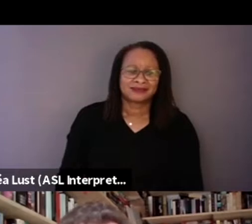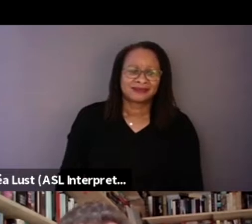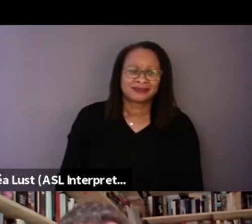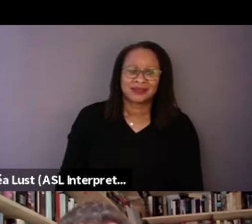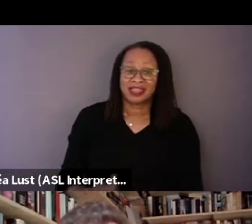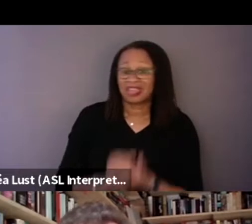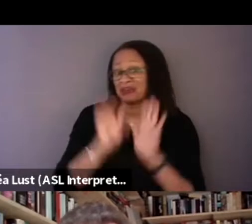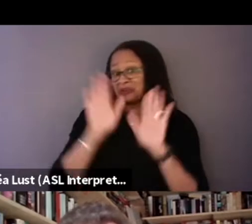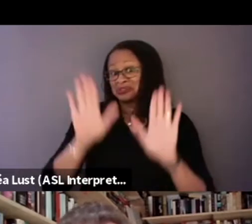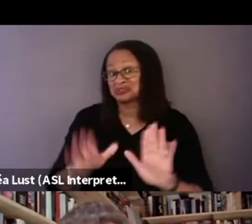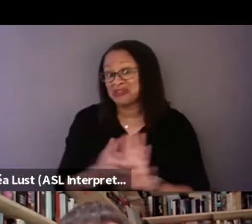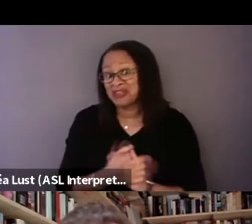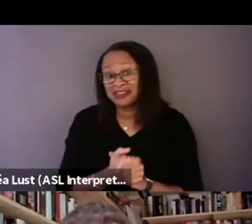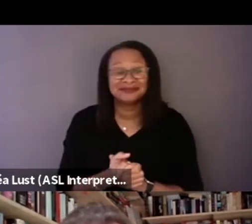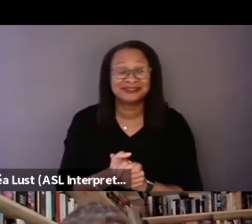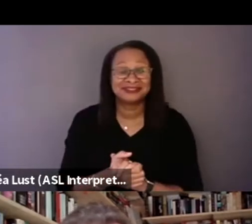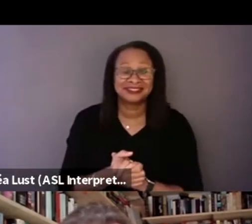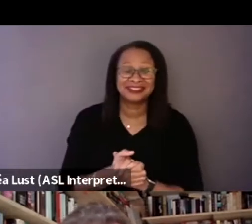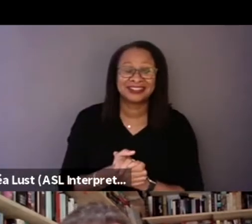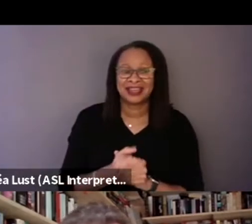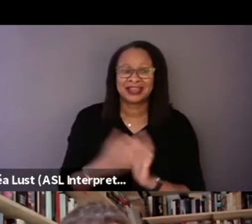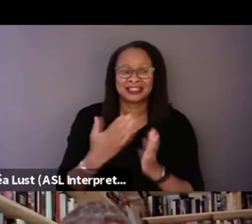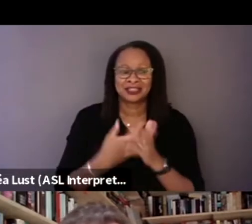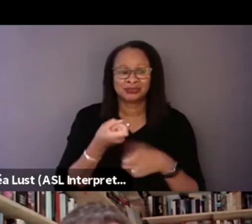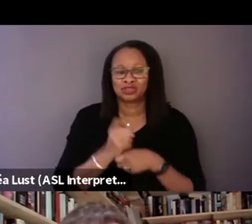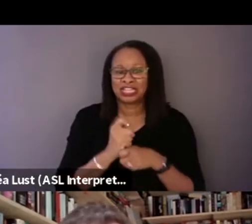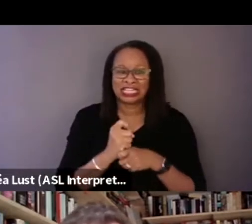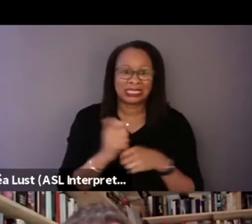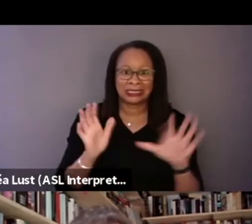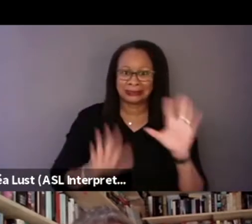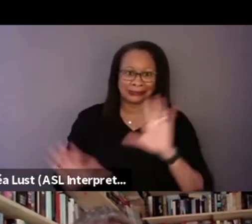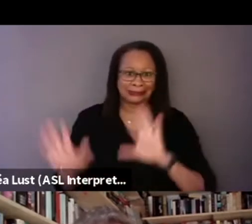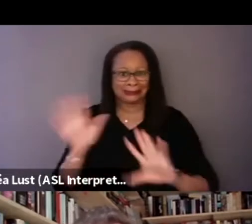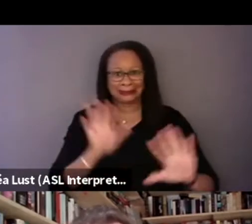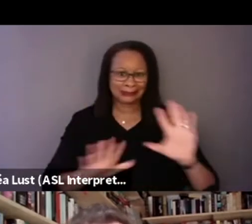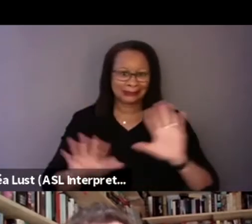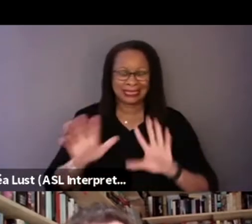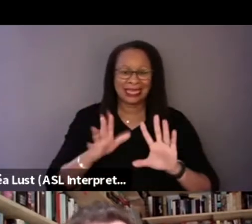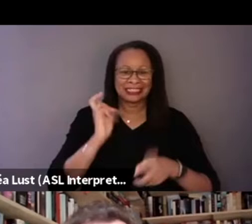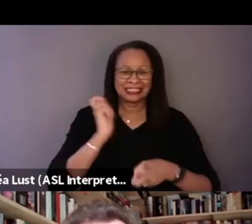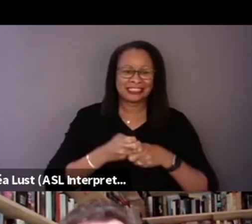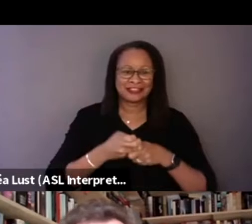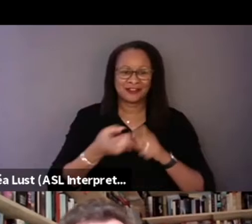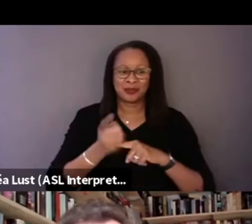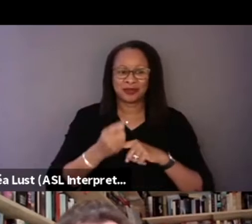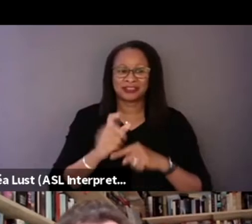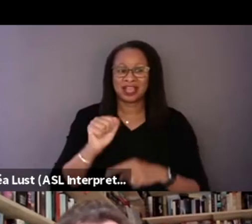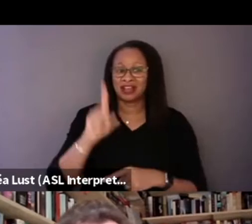because you know, some tricky, hairy moments where Ady to his credit was really vulnerable